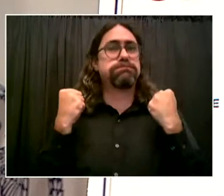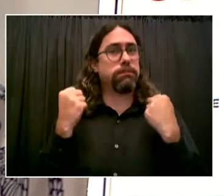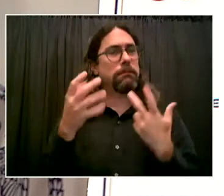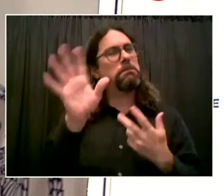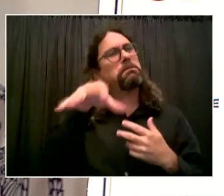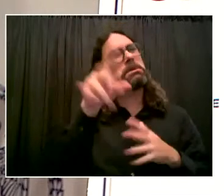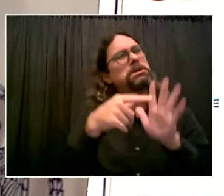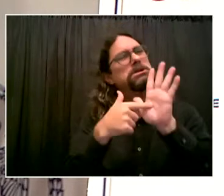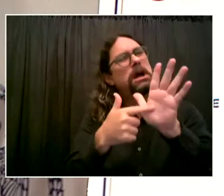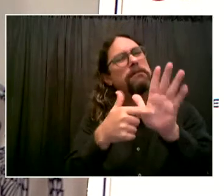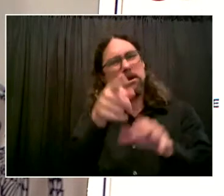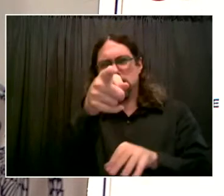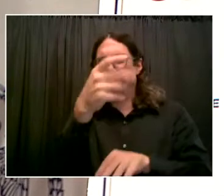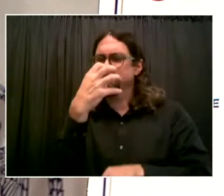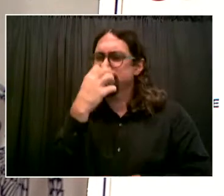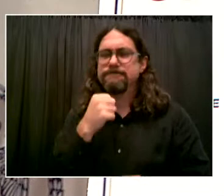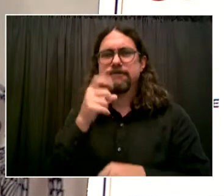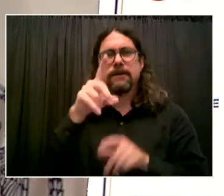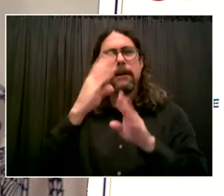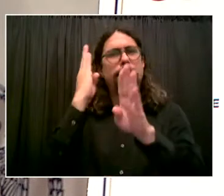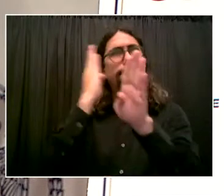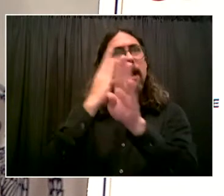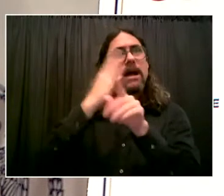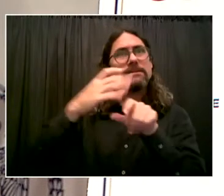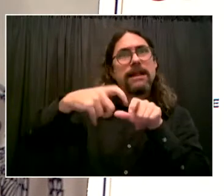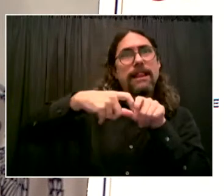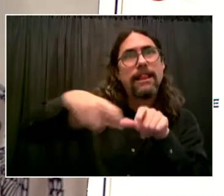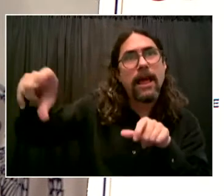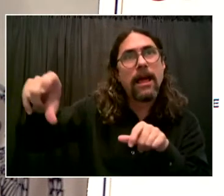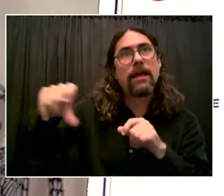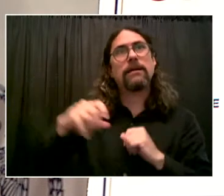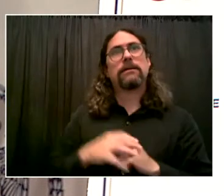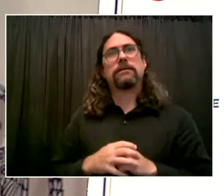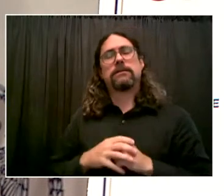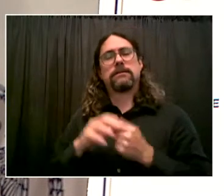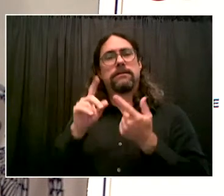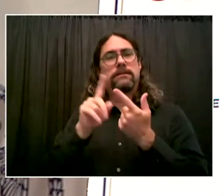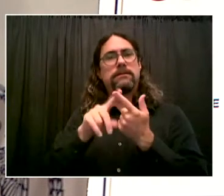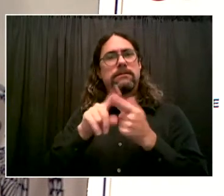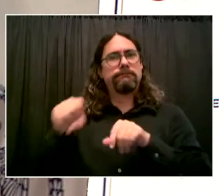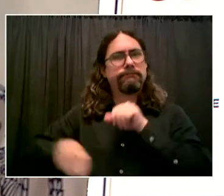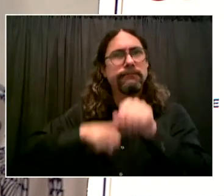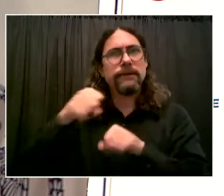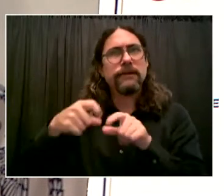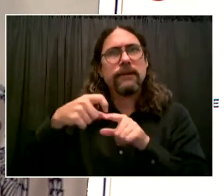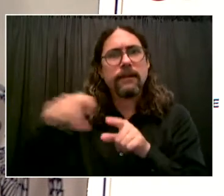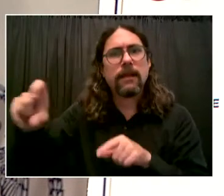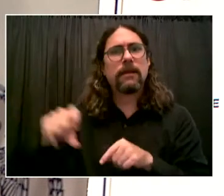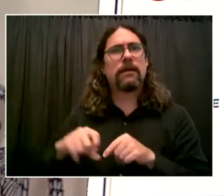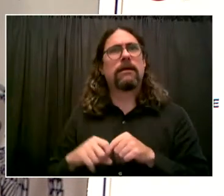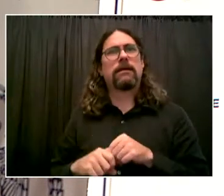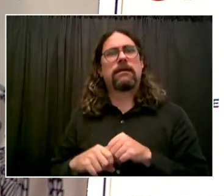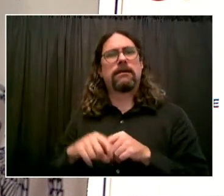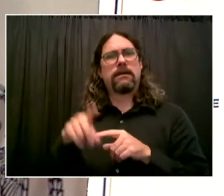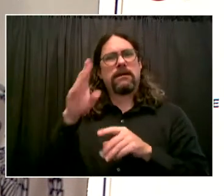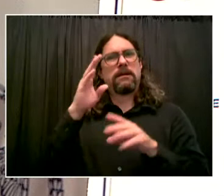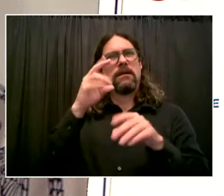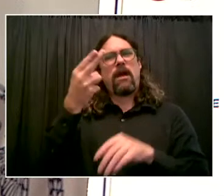LANES MANHATTAN